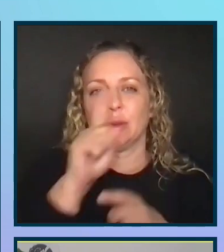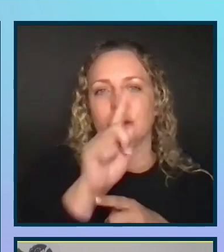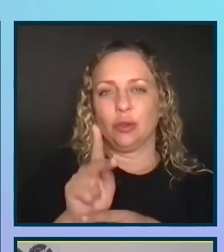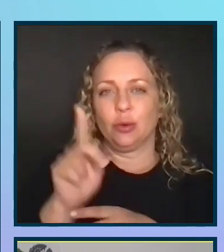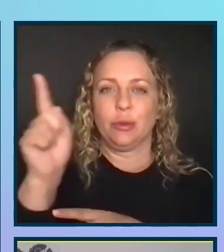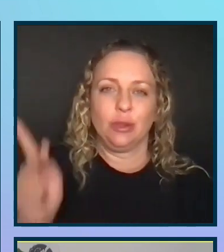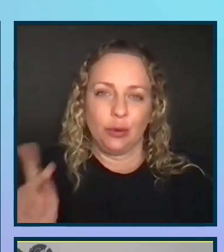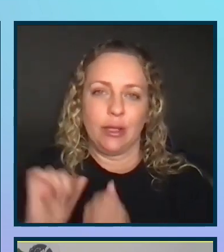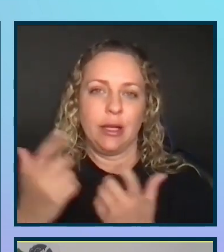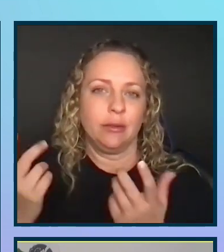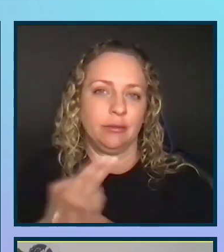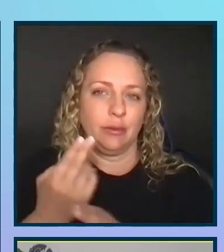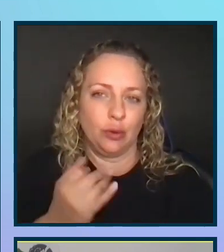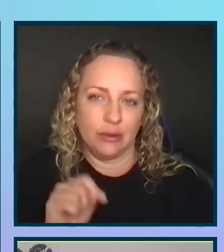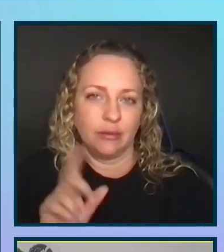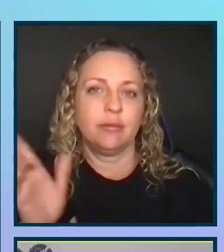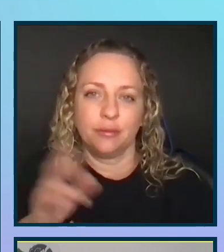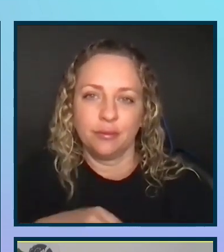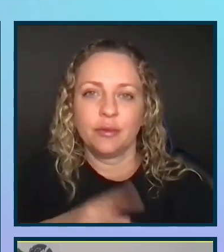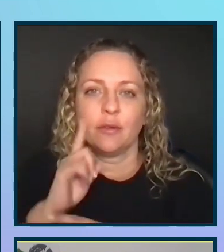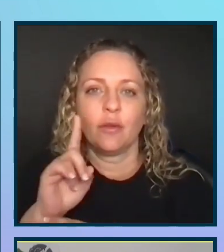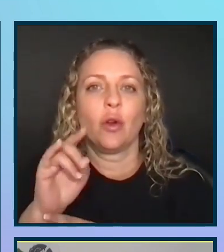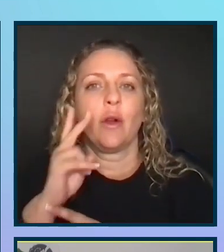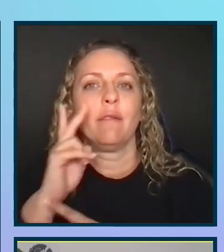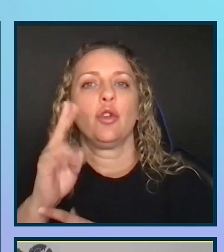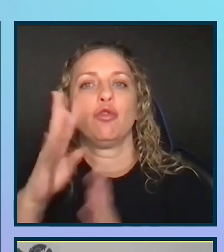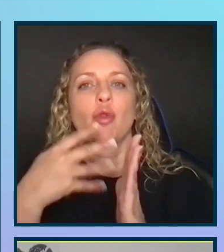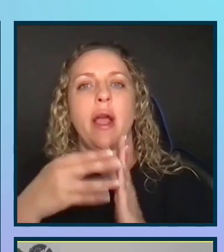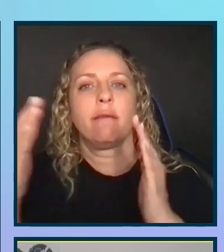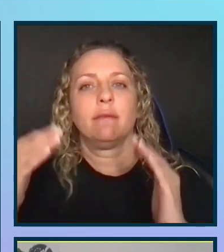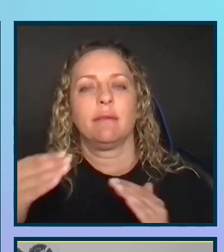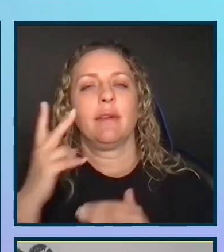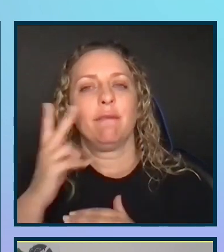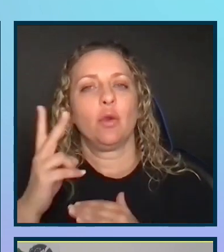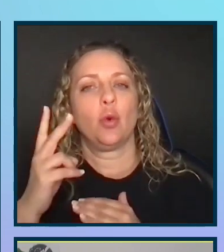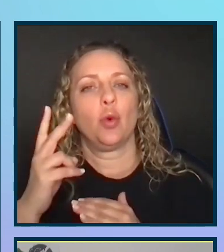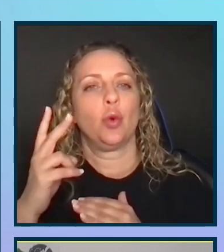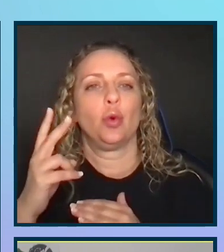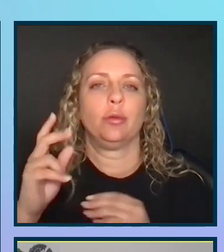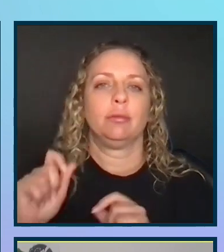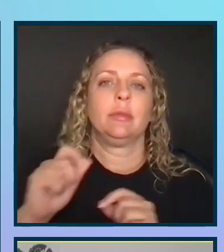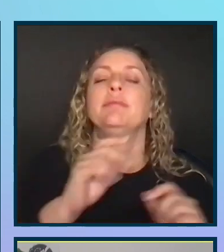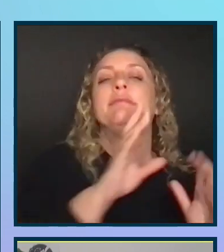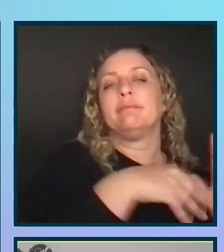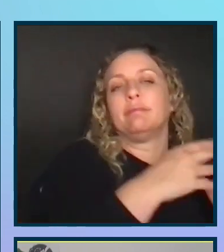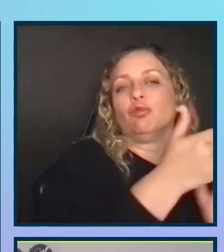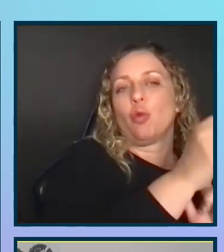So view graph and view table. And again, here, I could bring that one step further with the help of the dev team.